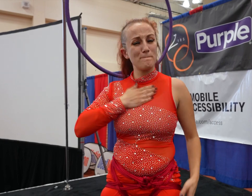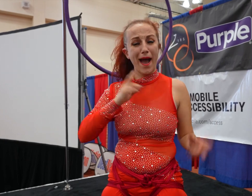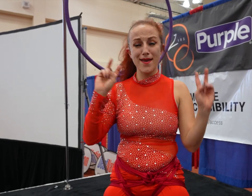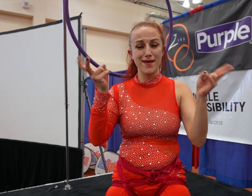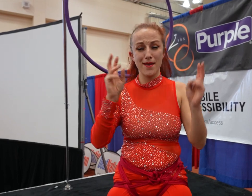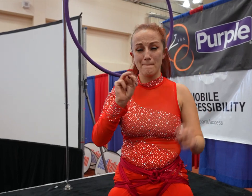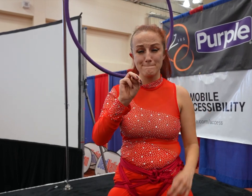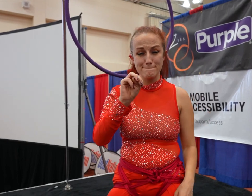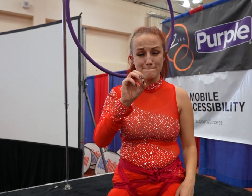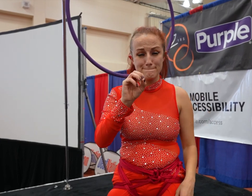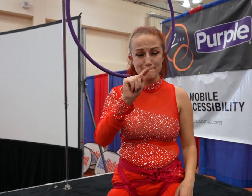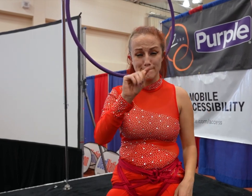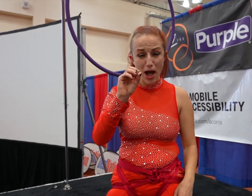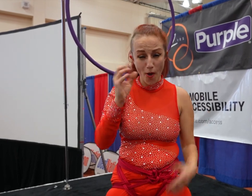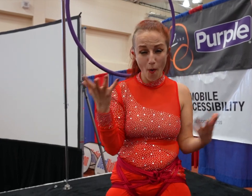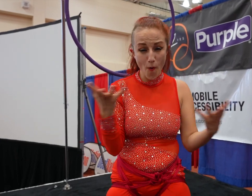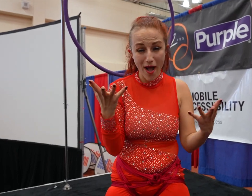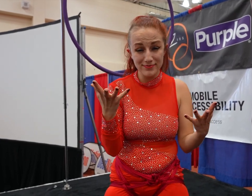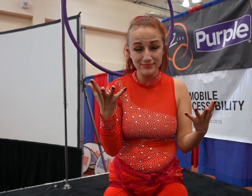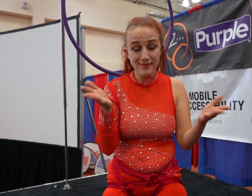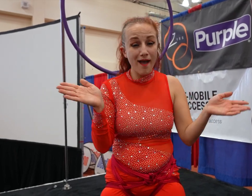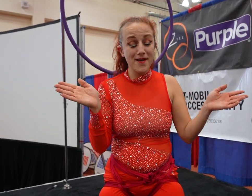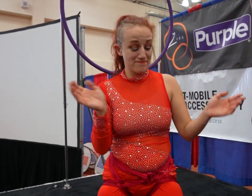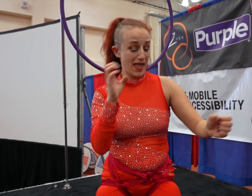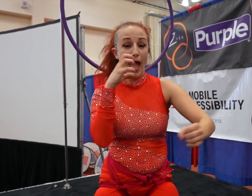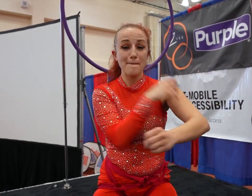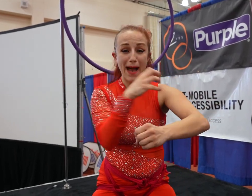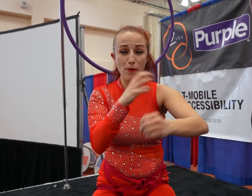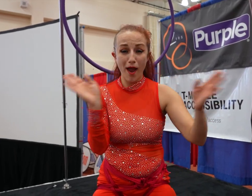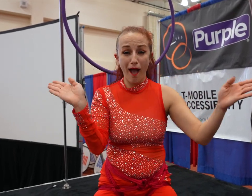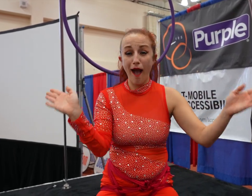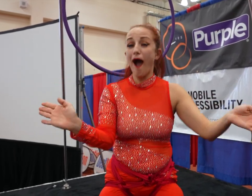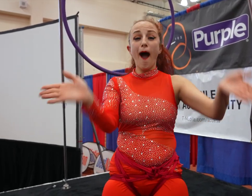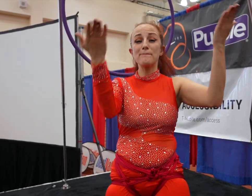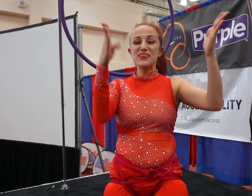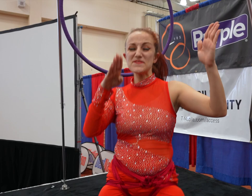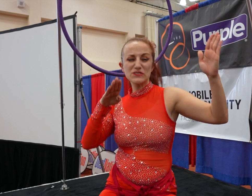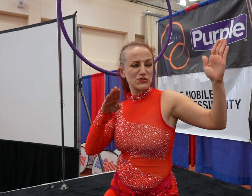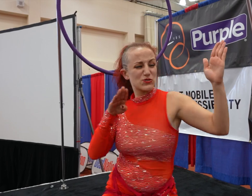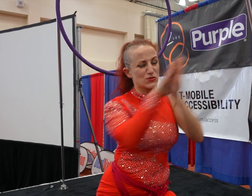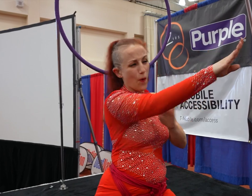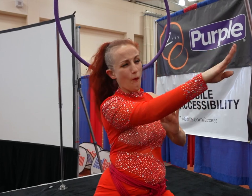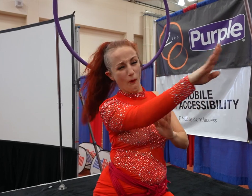My motto is “Empower, uplift, and soar!”